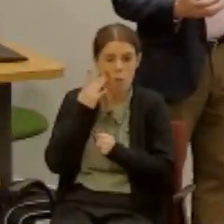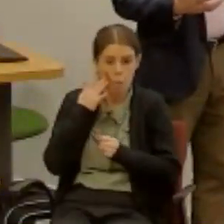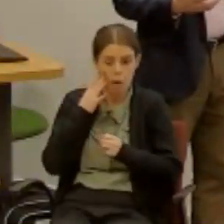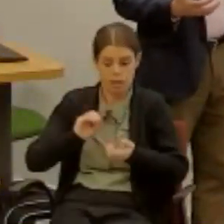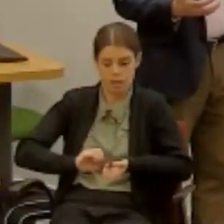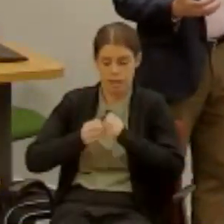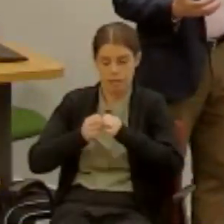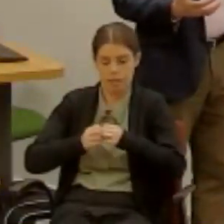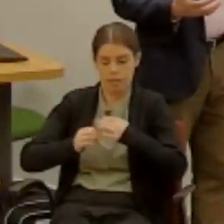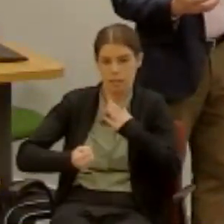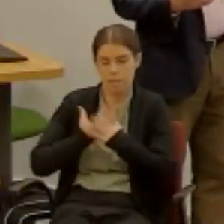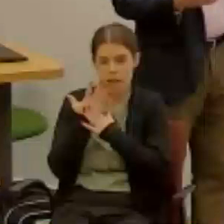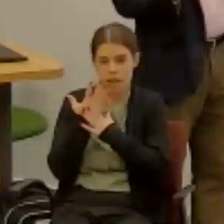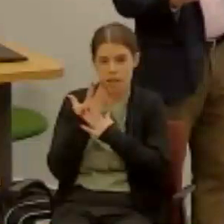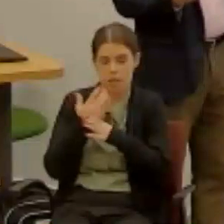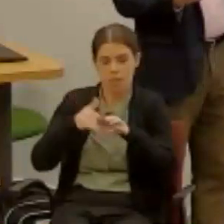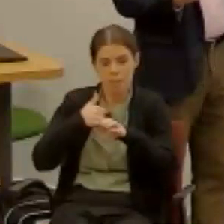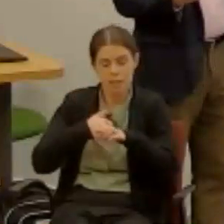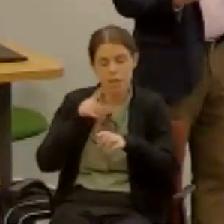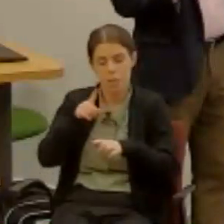If this happens, and that's really about recognizing the conditions.